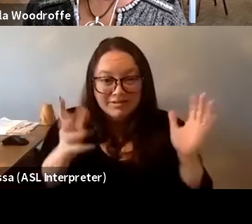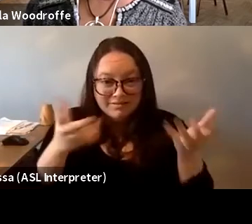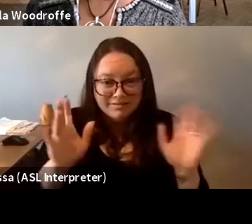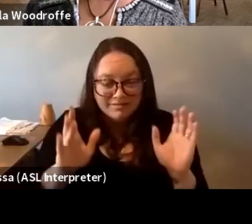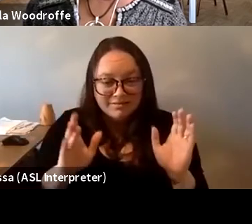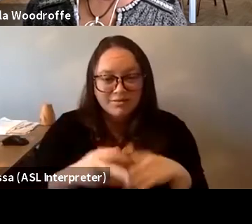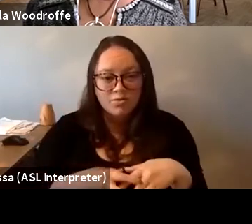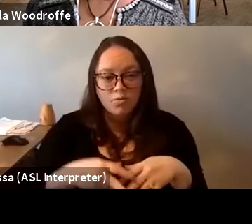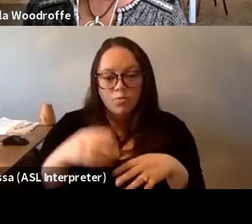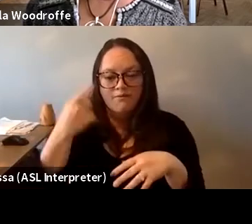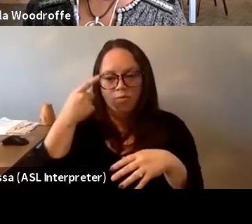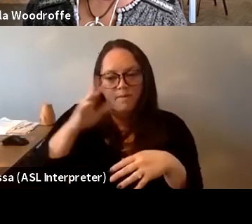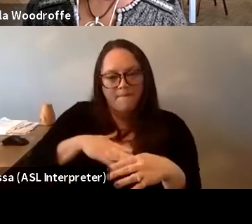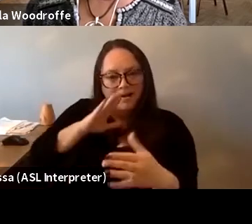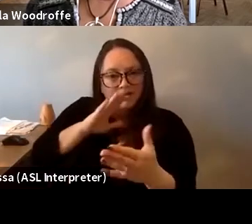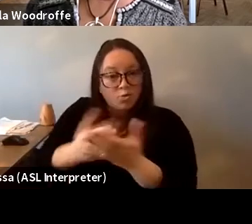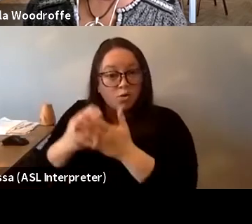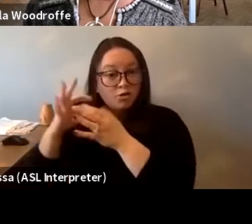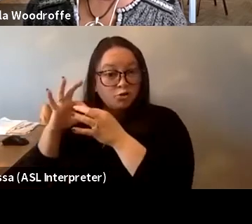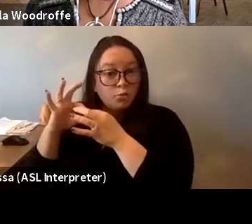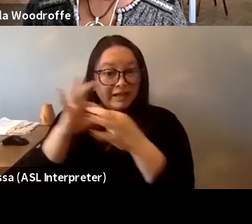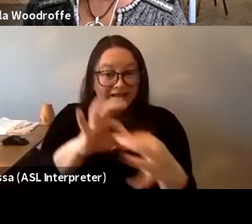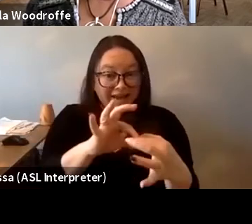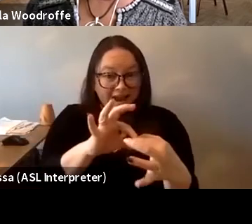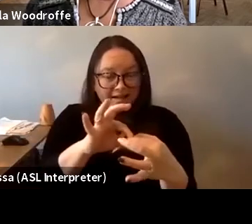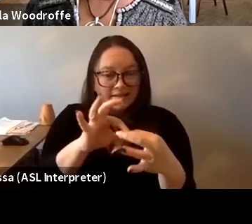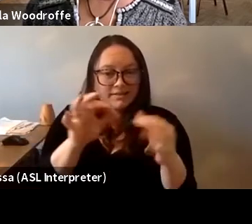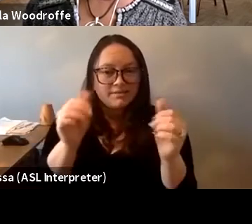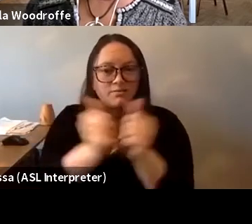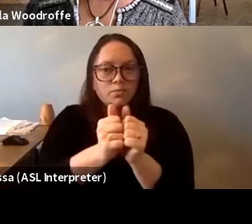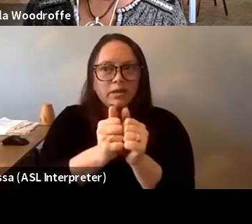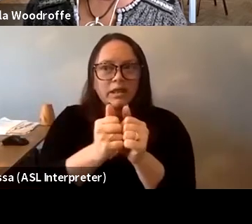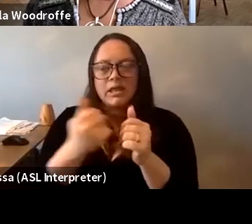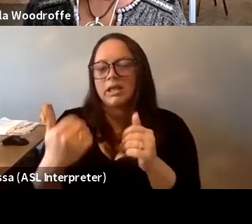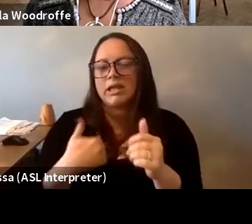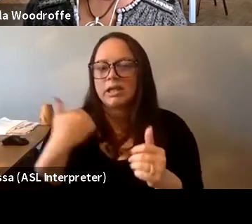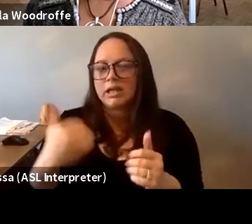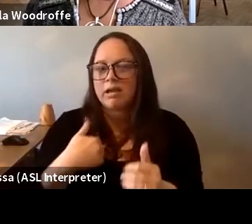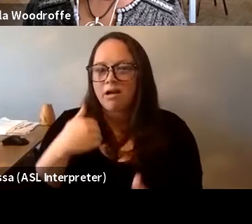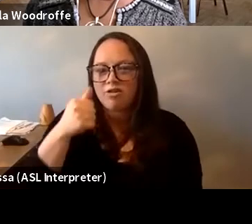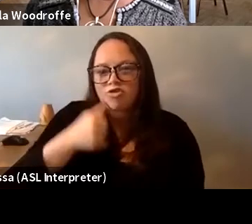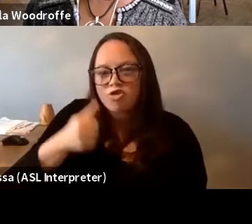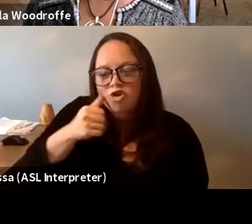connect with young ladies of her age is very difficult for